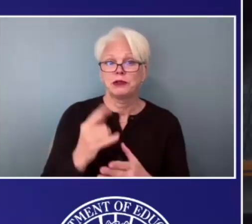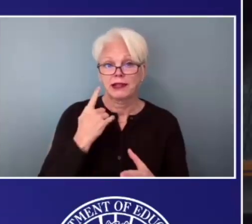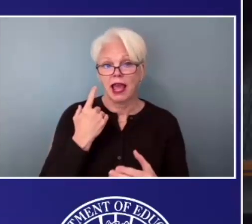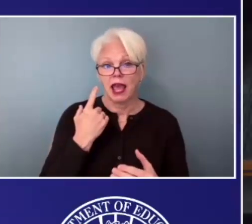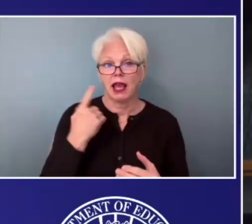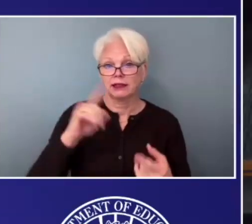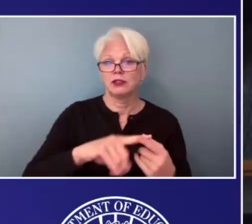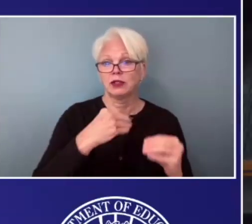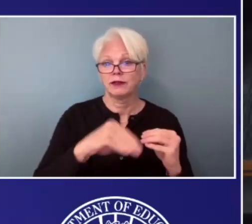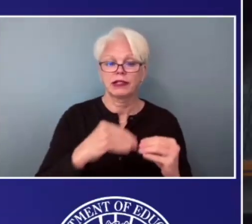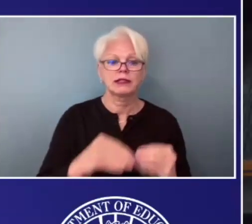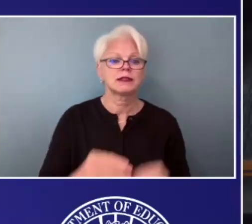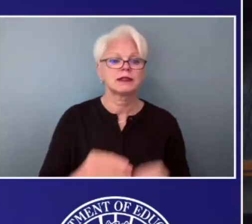We're going to start with taking attendance